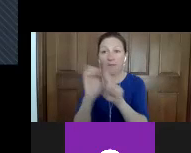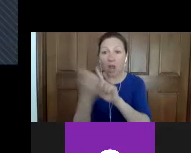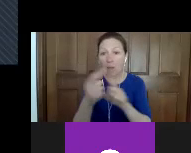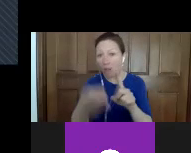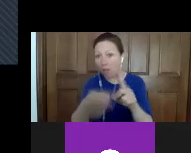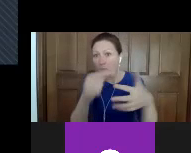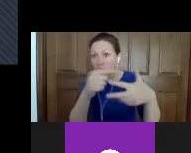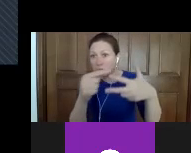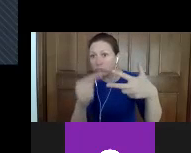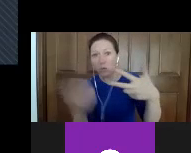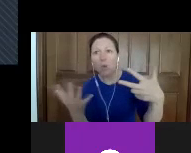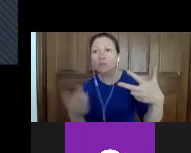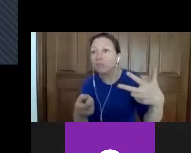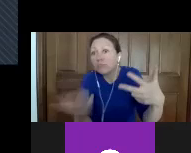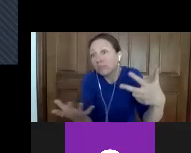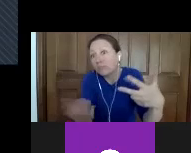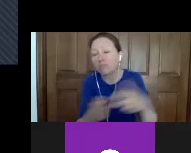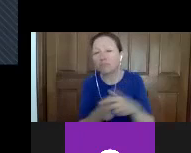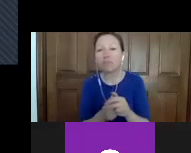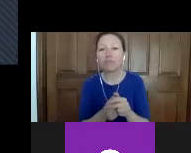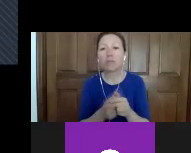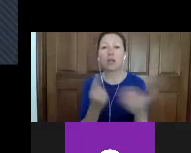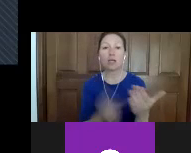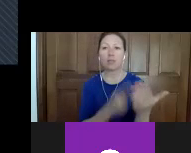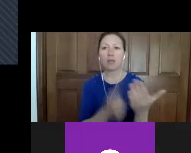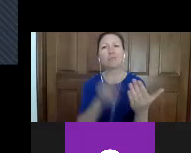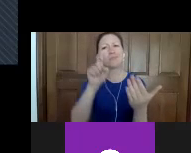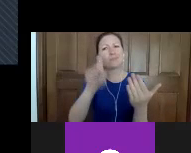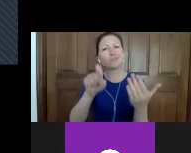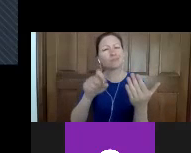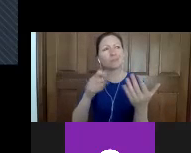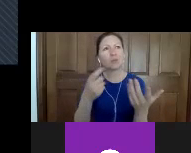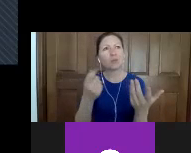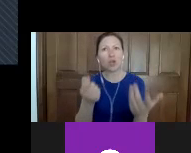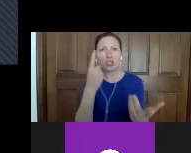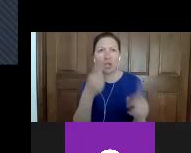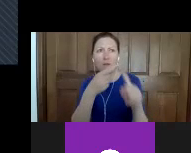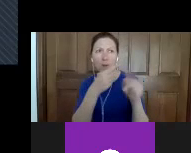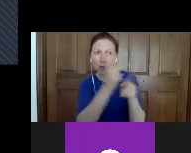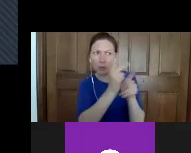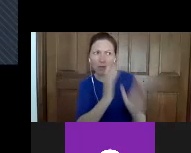Sometimes it is even just understanding from a supervisor that way you learn and train